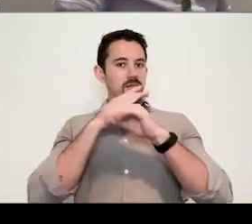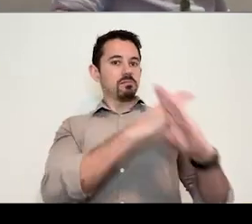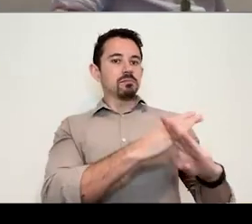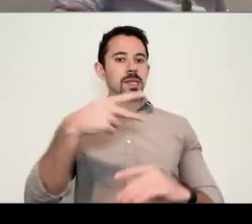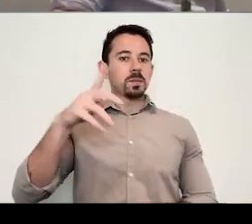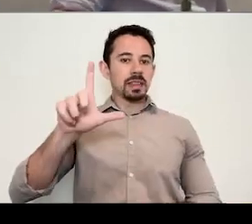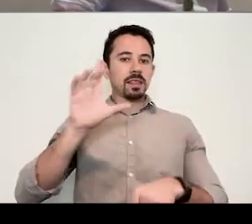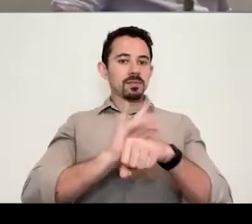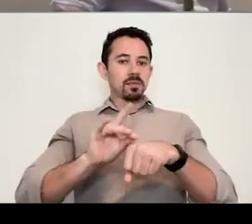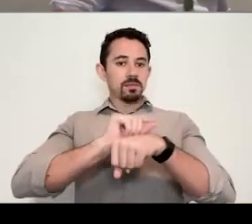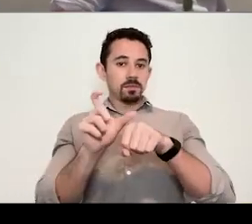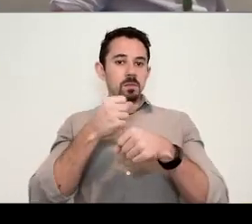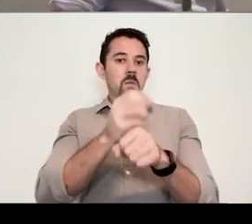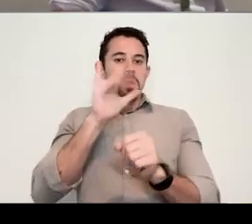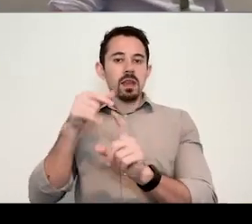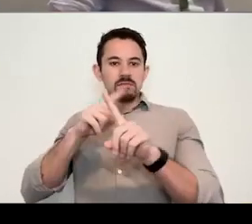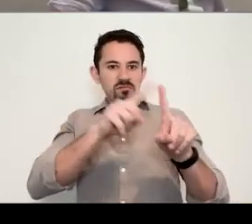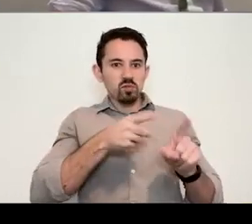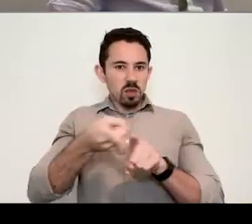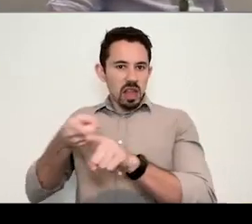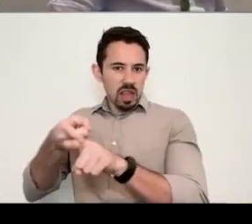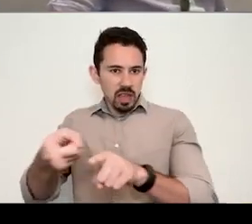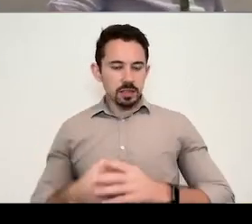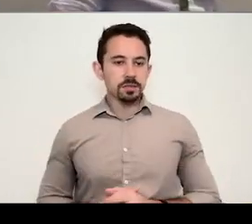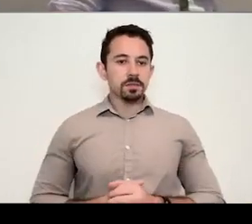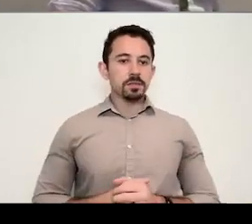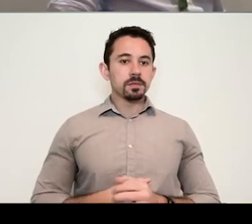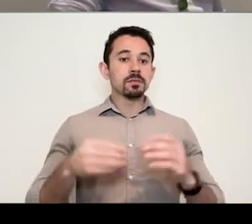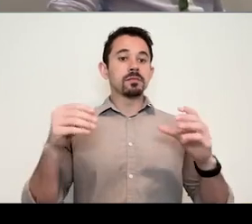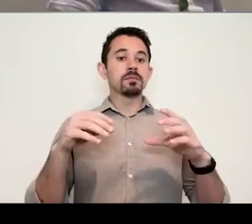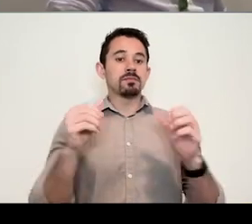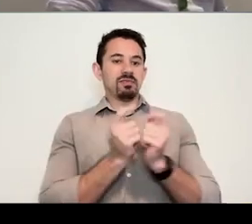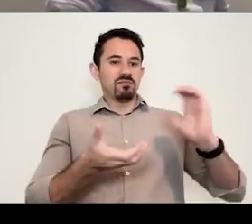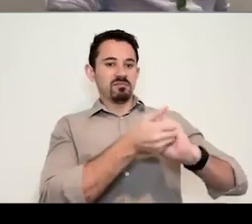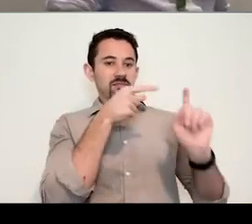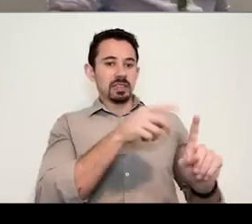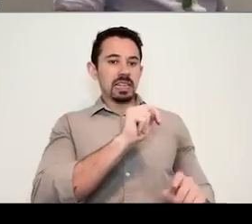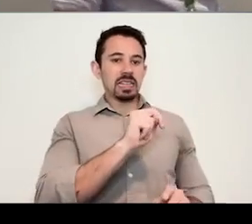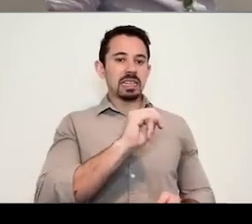One compound was found to inhibit Pel biofilms formed by multiple strains. In collaboration